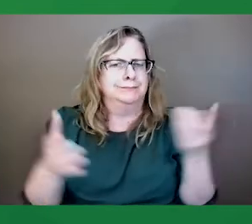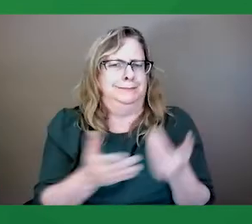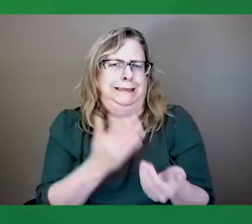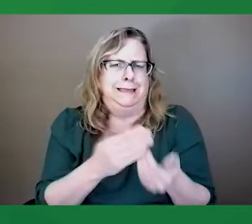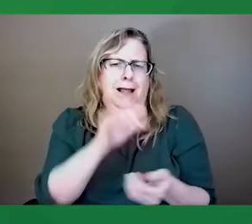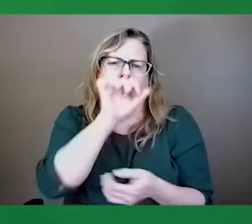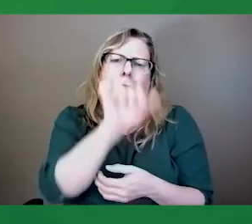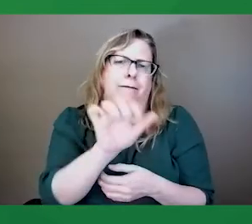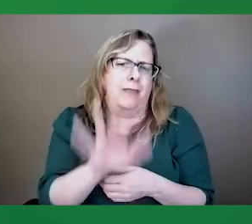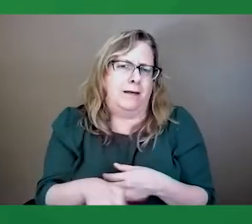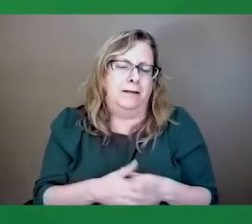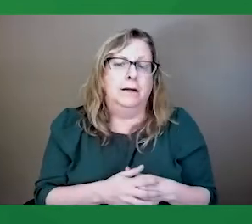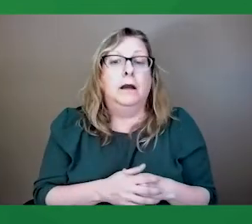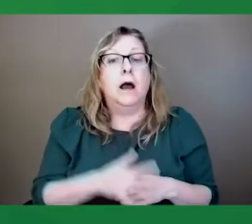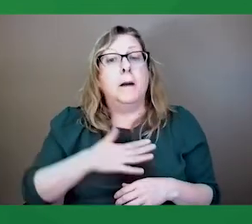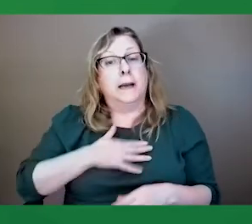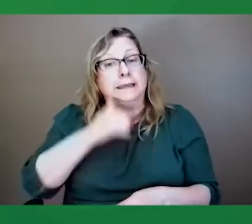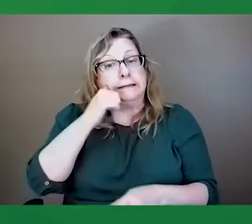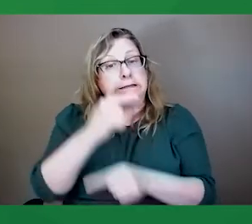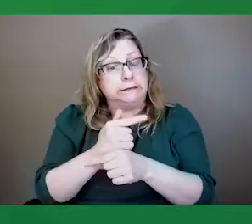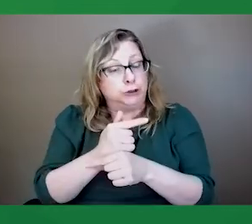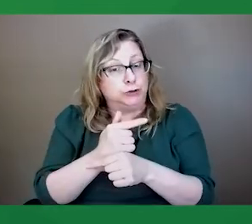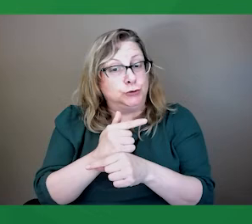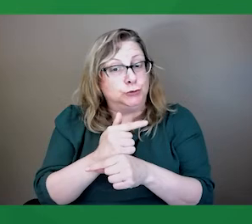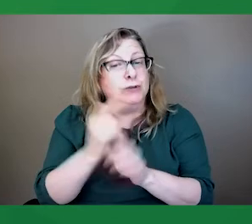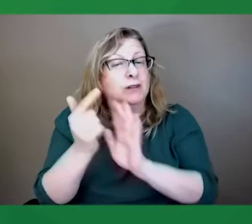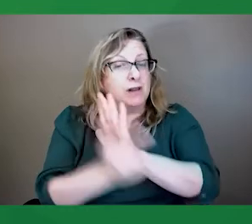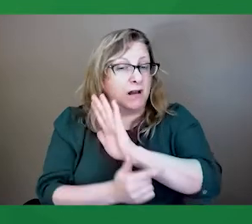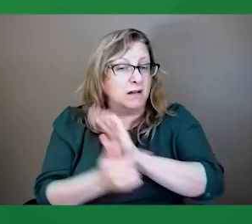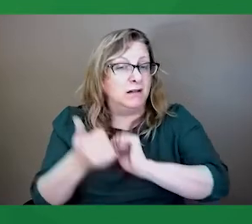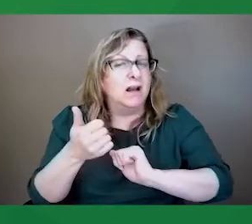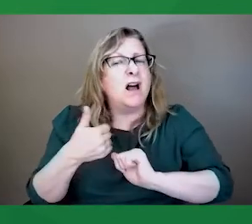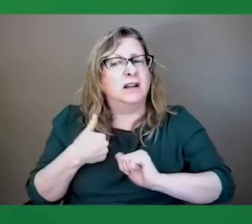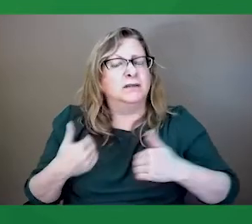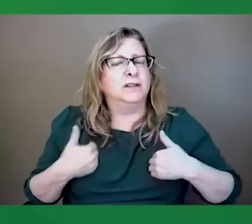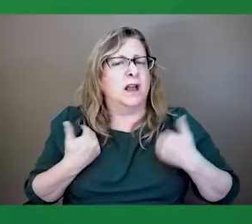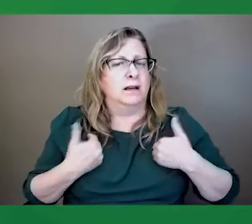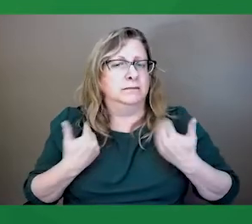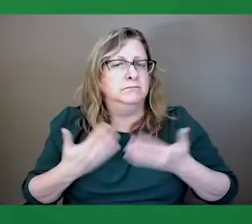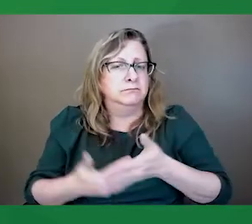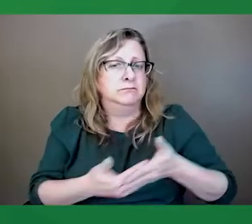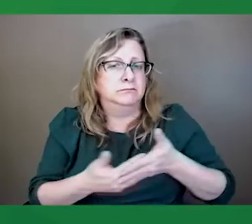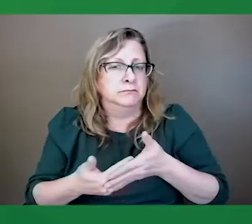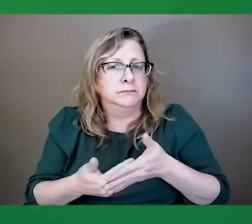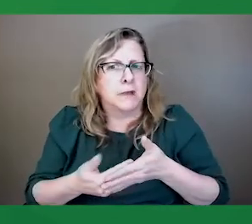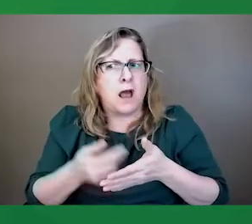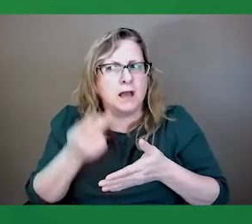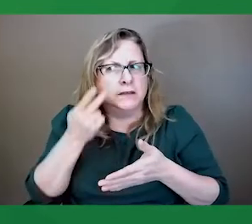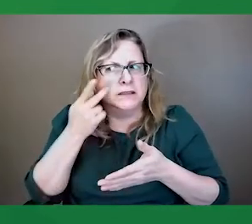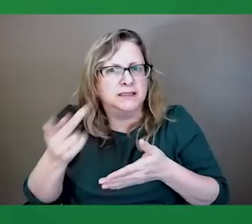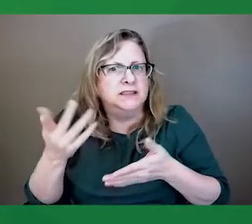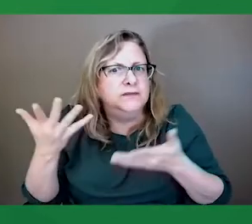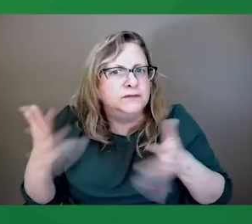My sister-in-law, my brother also has a younger baby, so my sister-in-law, I've seen her use this product